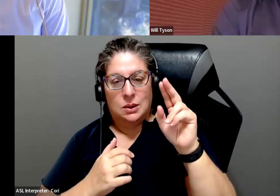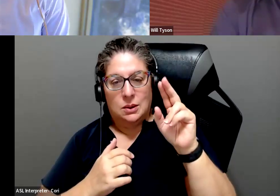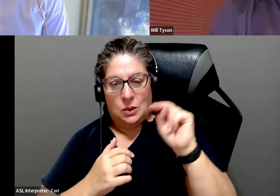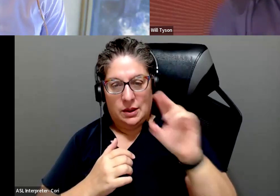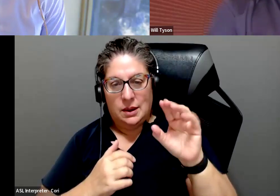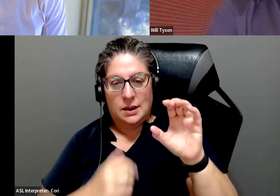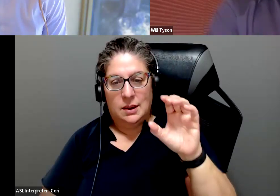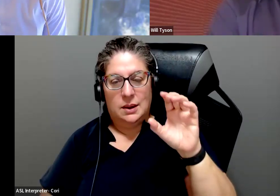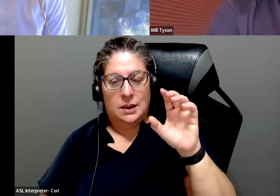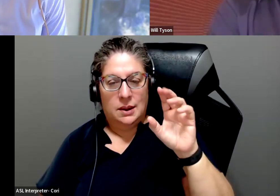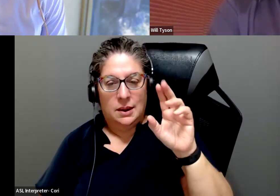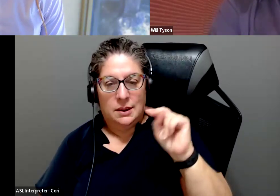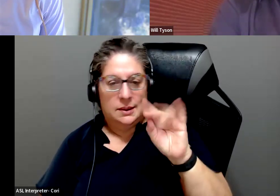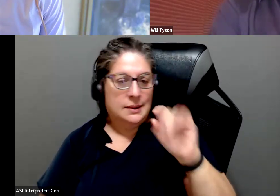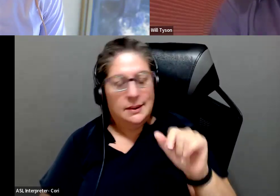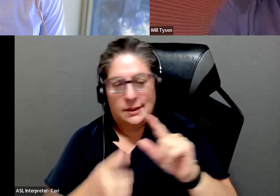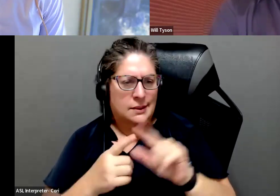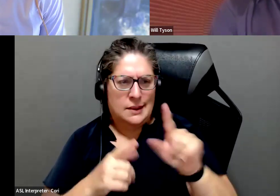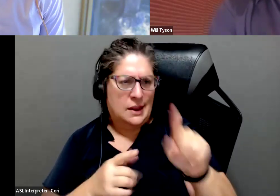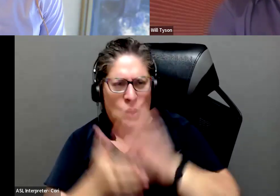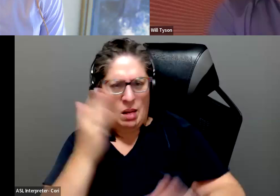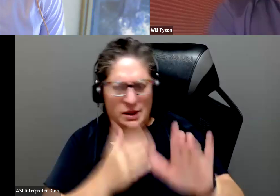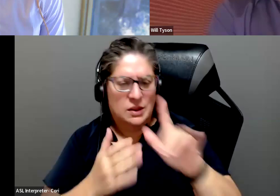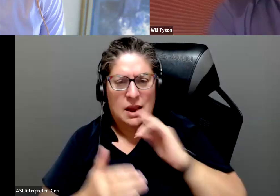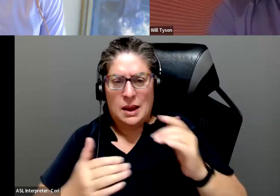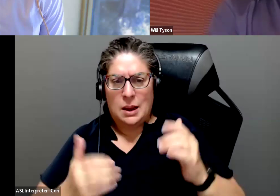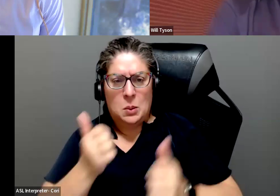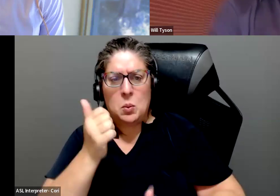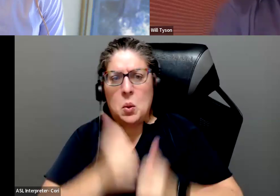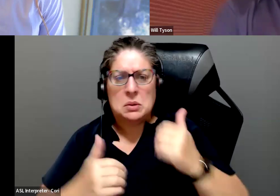HBCU in the triad. Because they were the youngest in their families. And they were